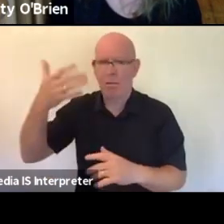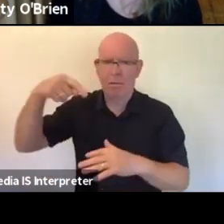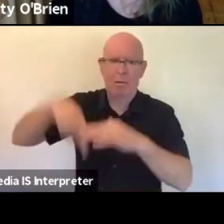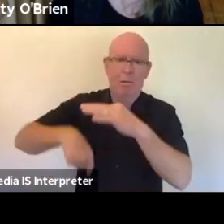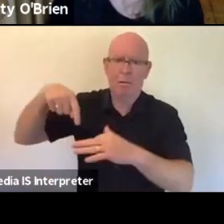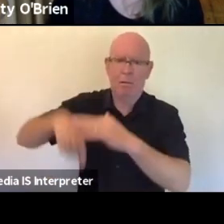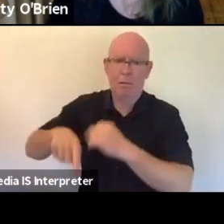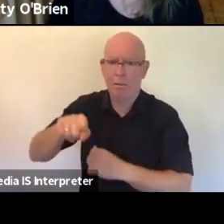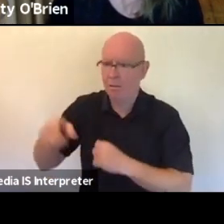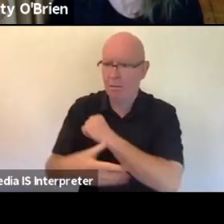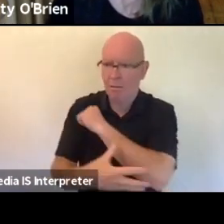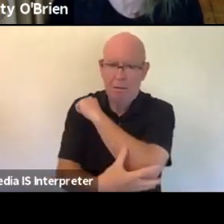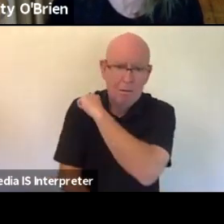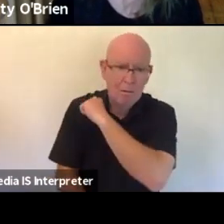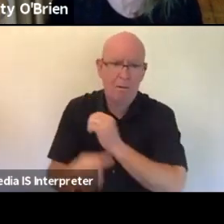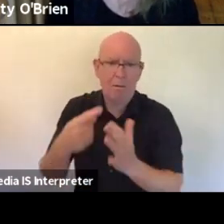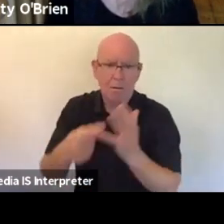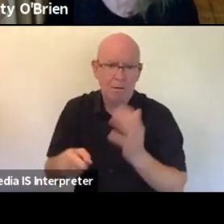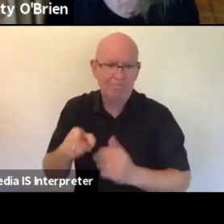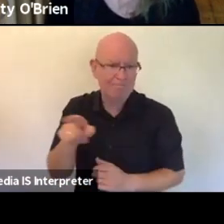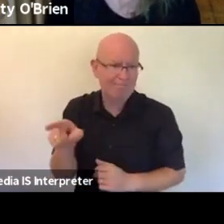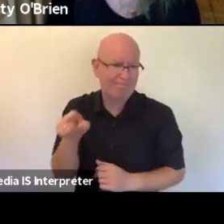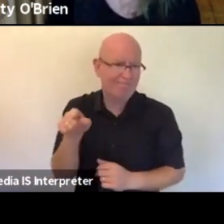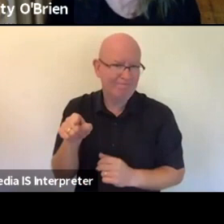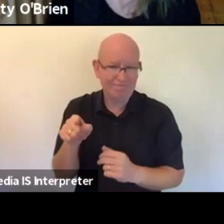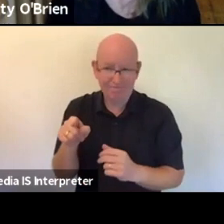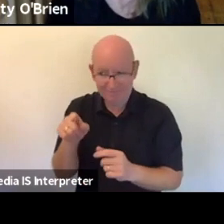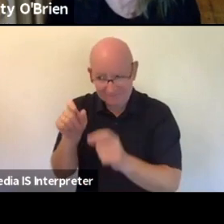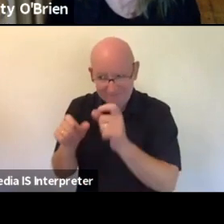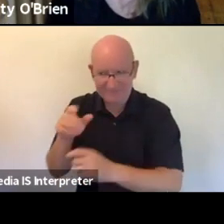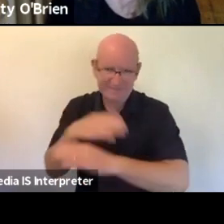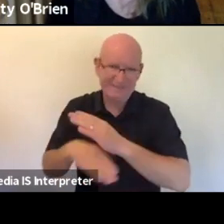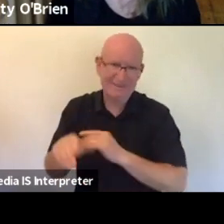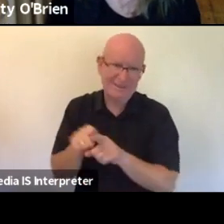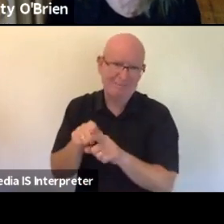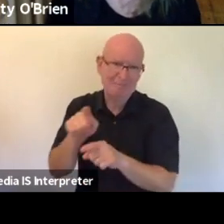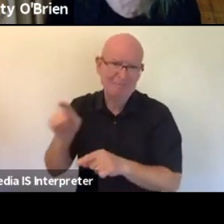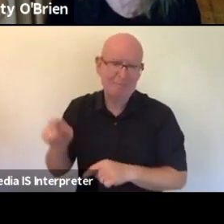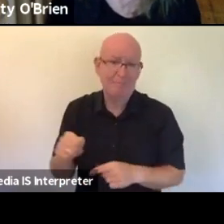So without further ado, I would like to now pass over to our first speaker, Alex. Take it away Alex.